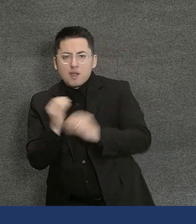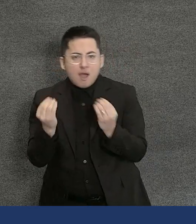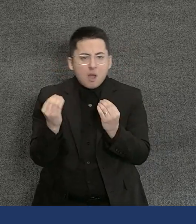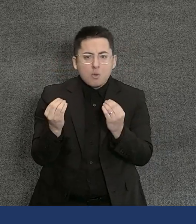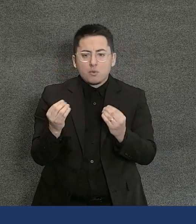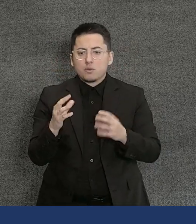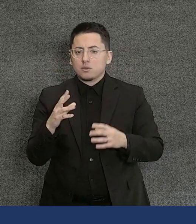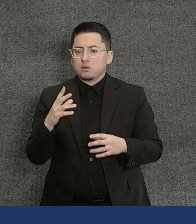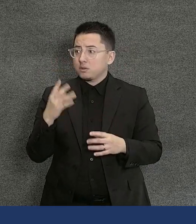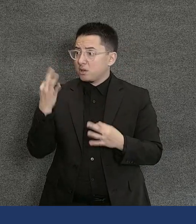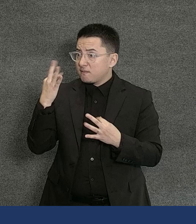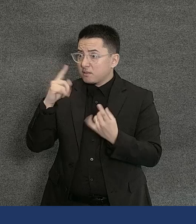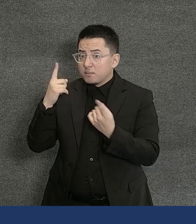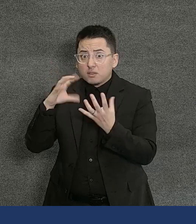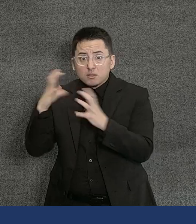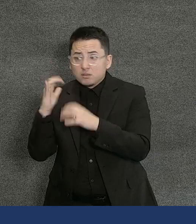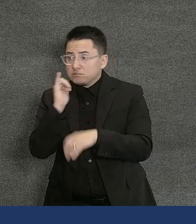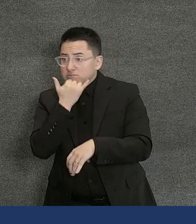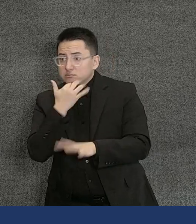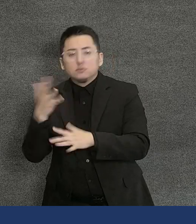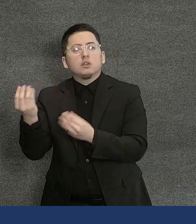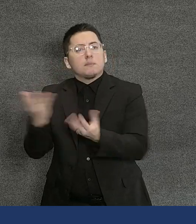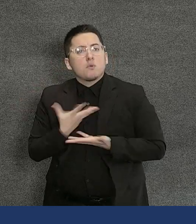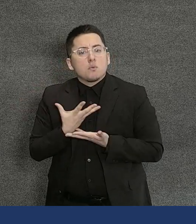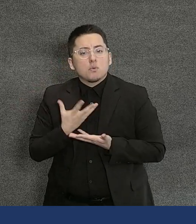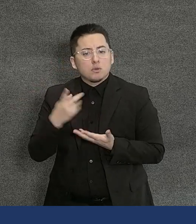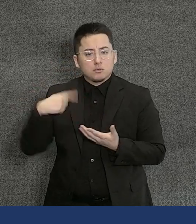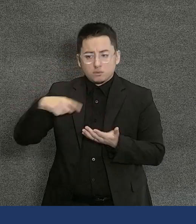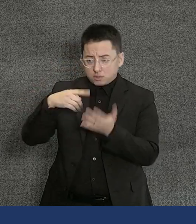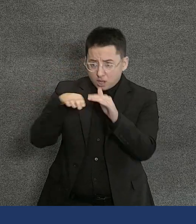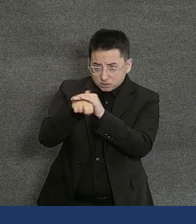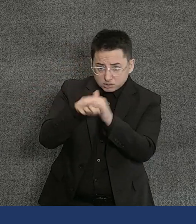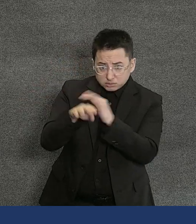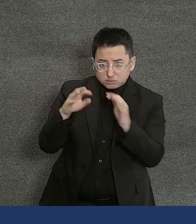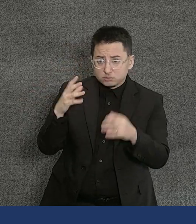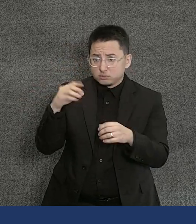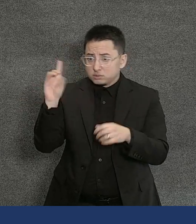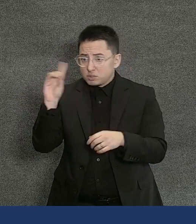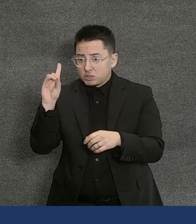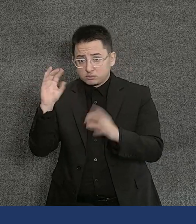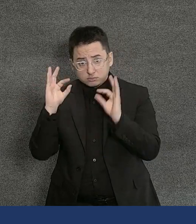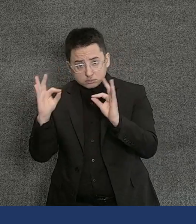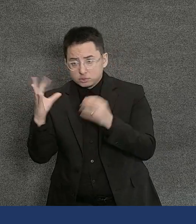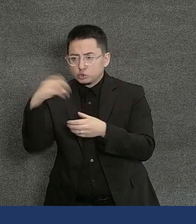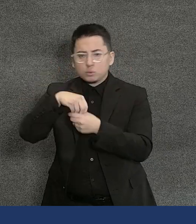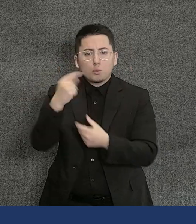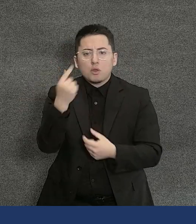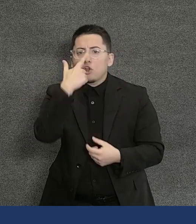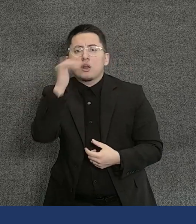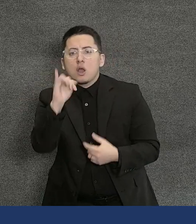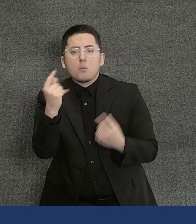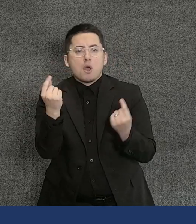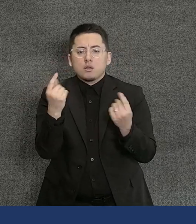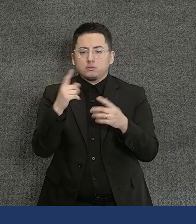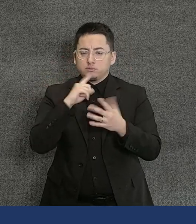it comes to access to democracy for all Minnesotans, regardless of ability, regardless of background, regardless of zip code.